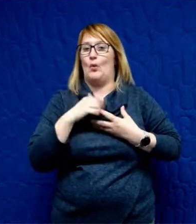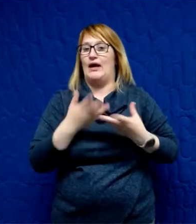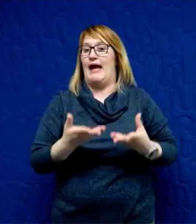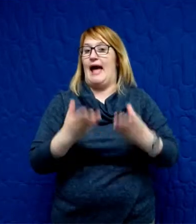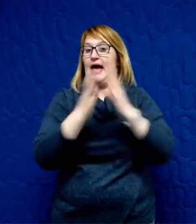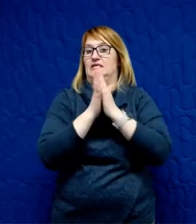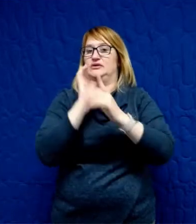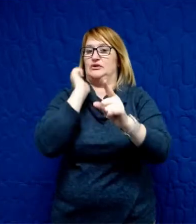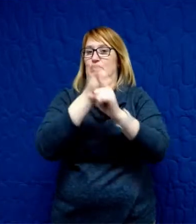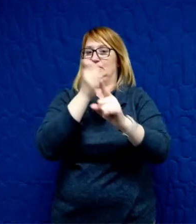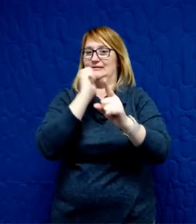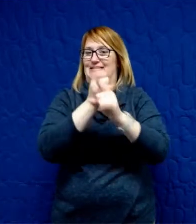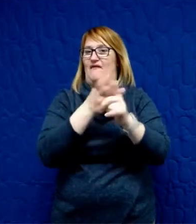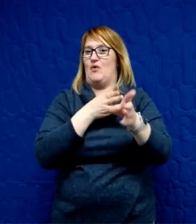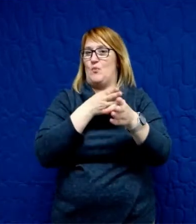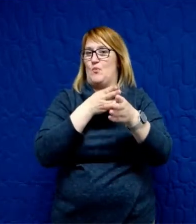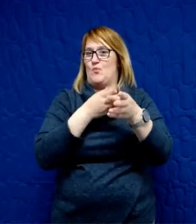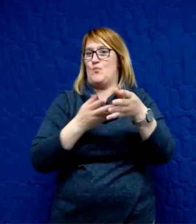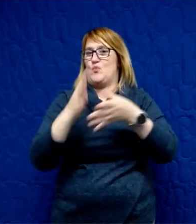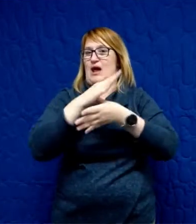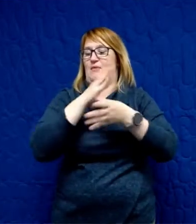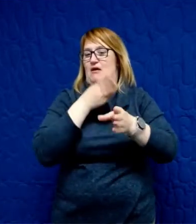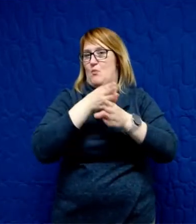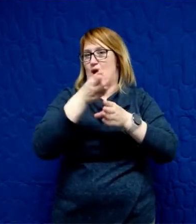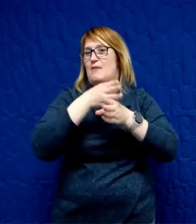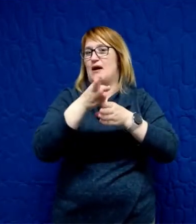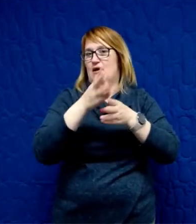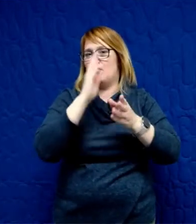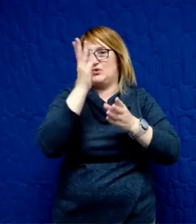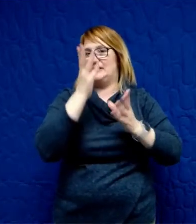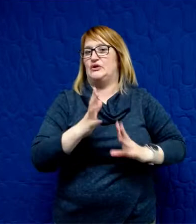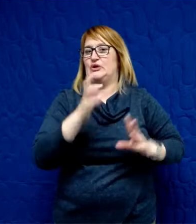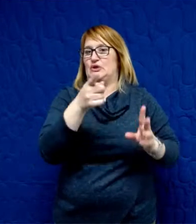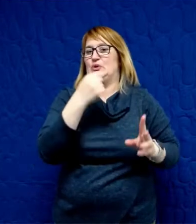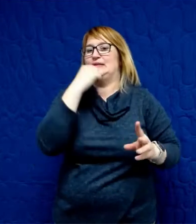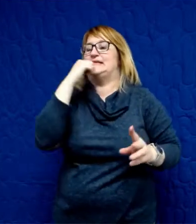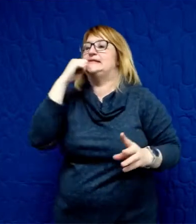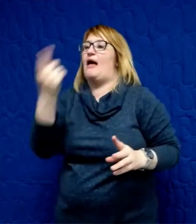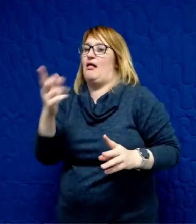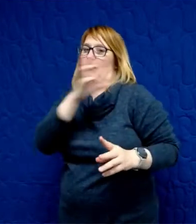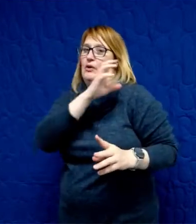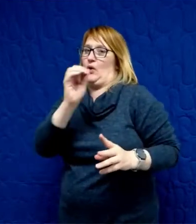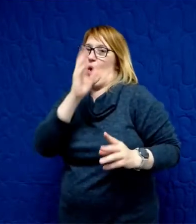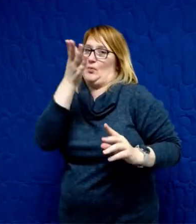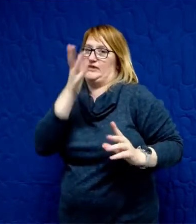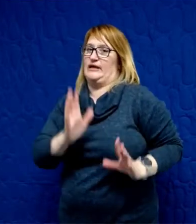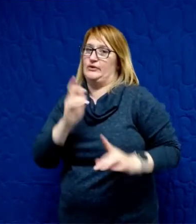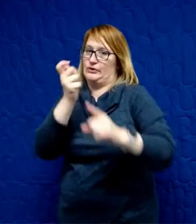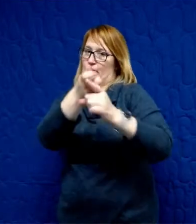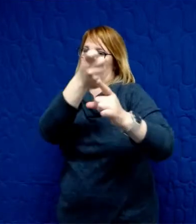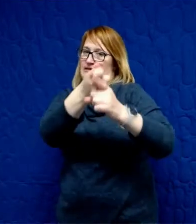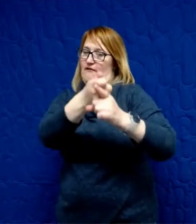then you let your co-presenters know as well as soon as you as soon as you find